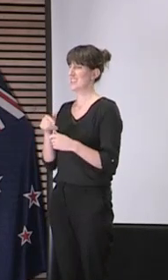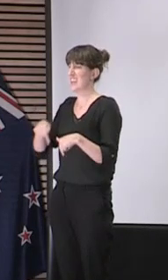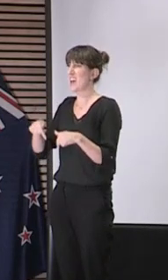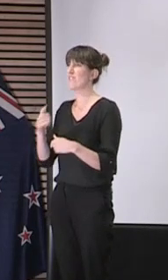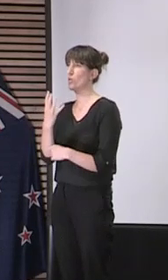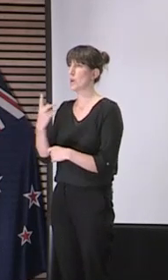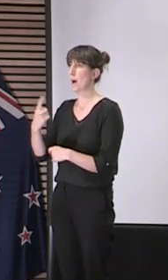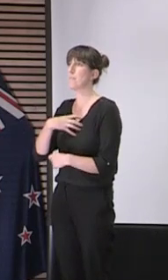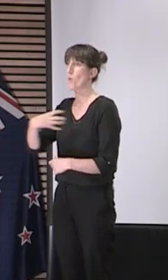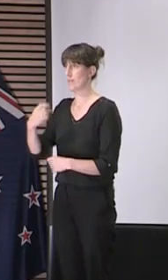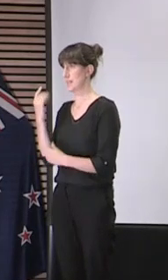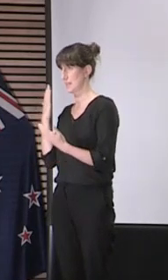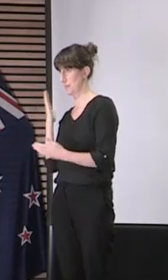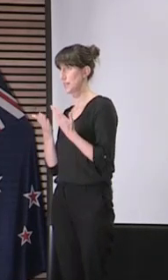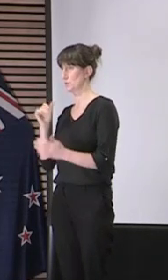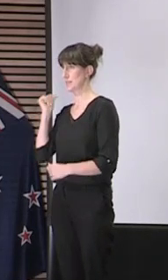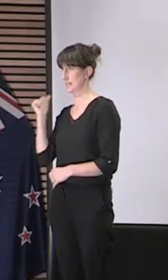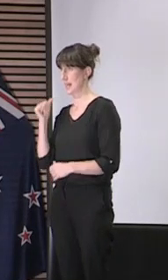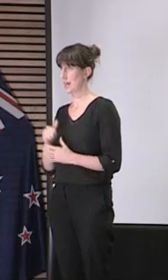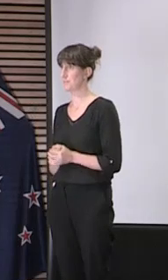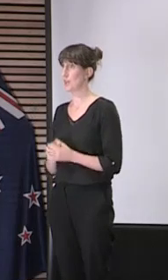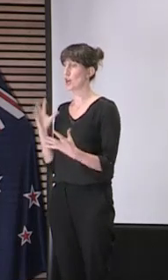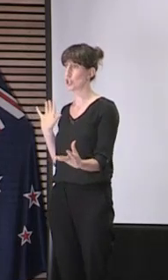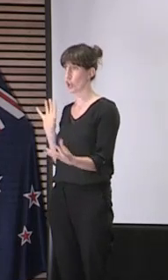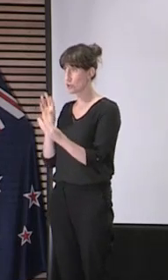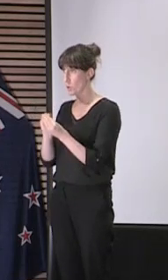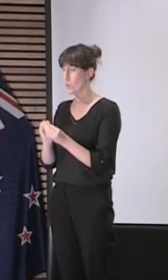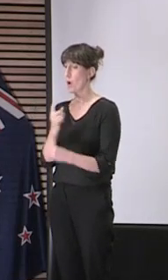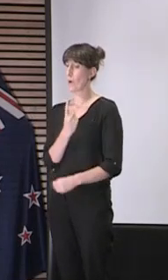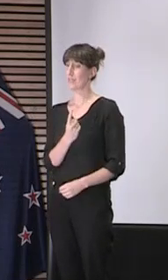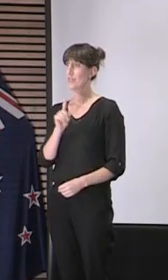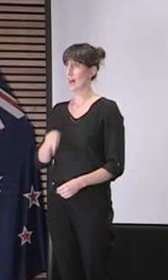recovered from COVID-19 infection, an increase of 41